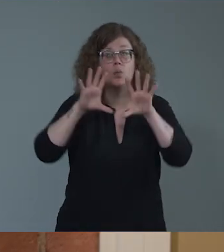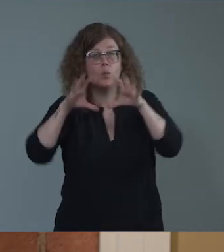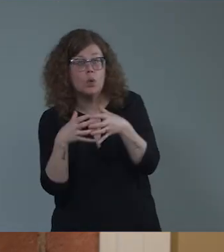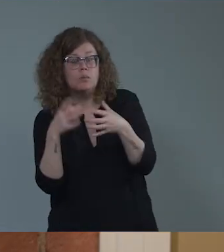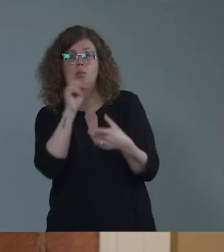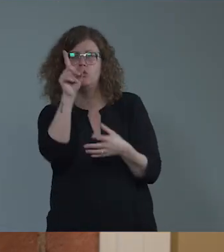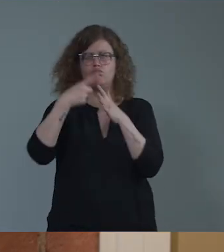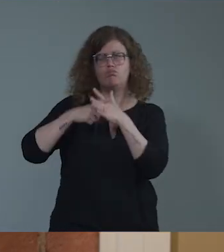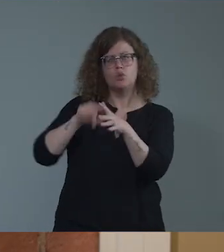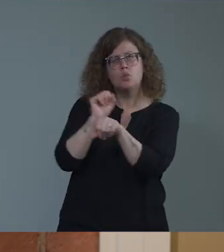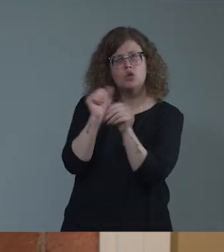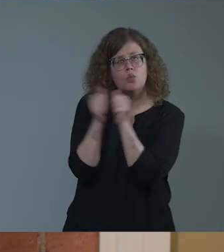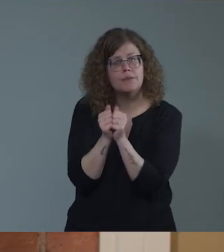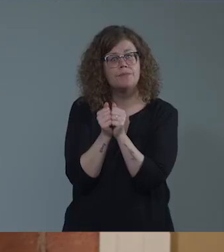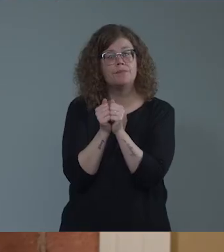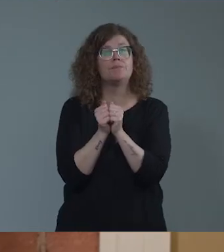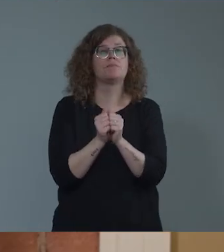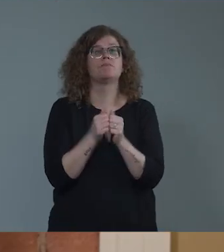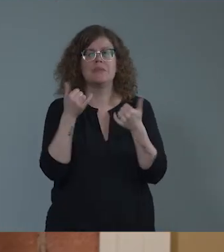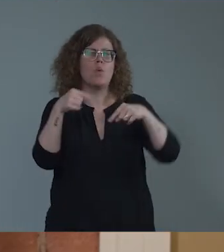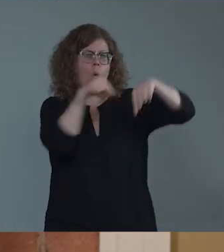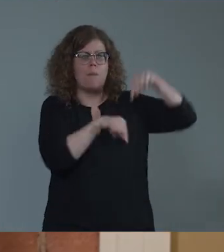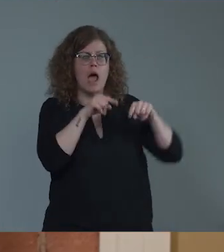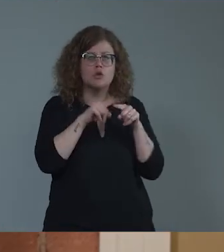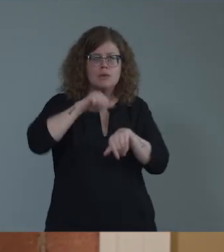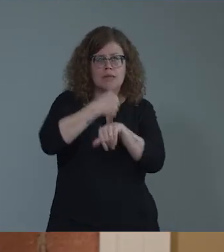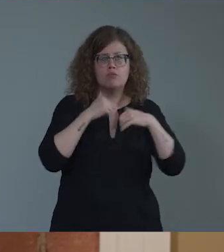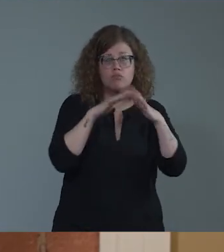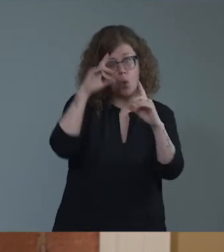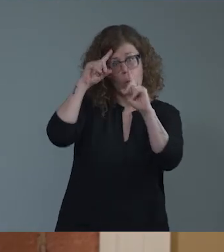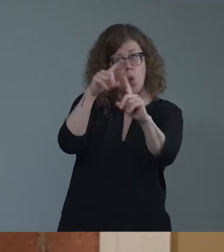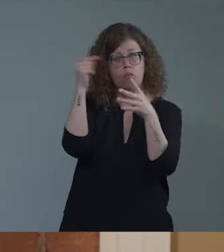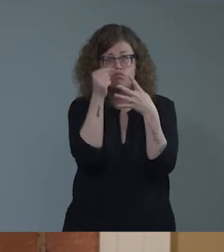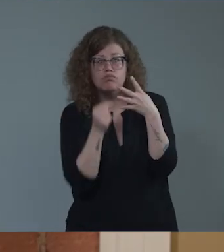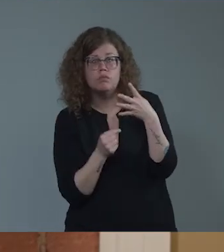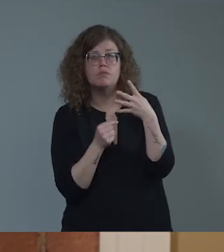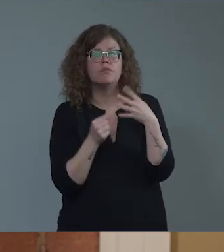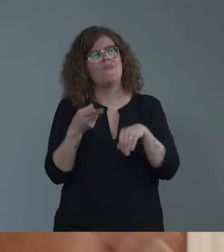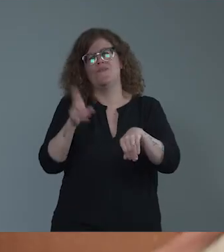and you begin to work together, you still going to go back and set those goals, of which, of course, that artist is going to be the one to implement.